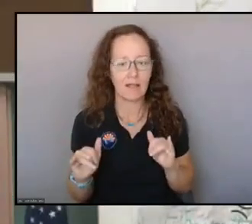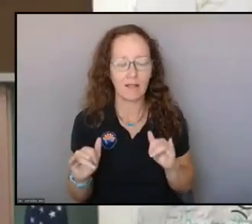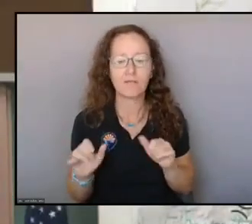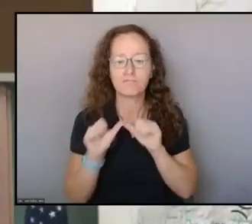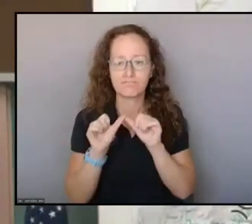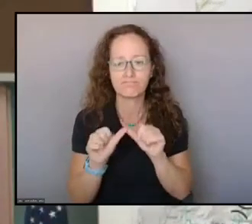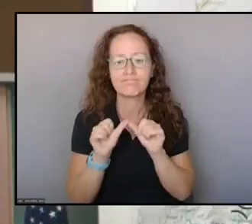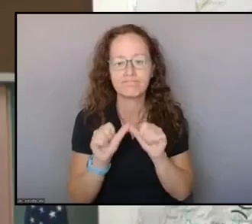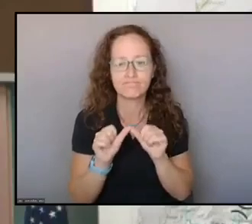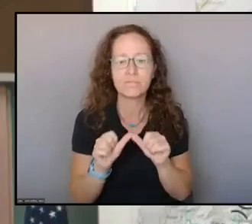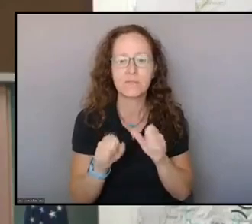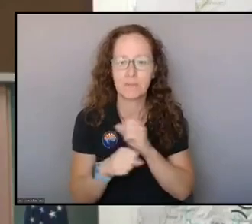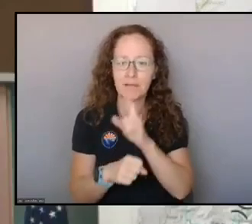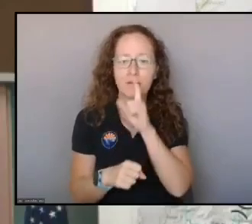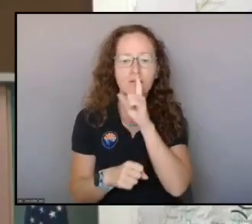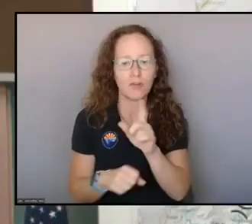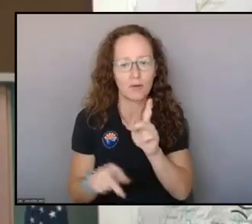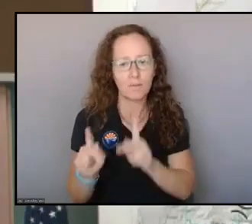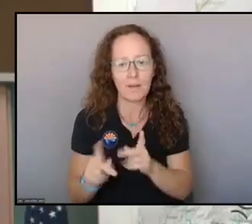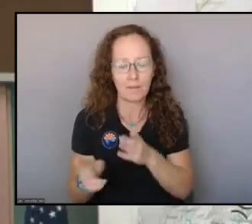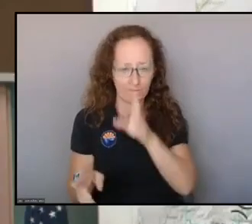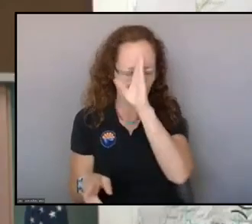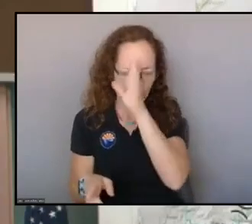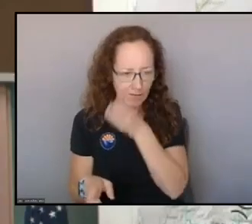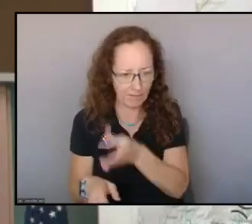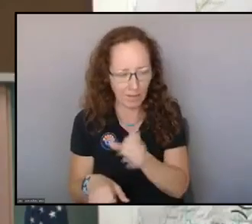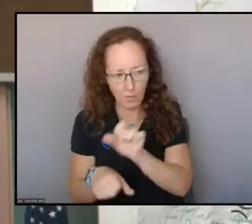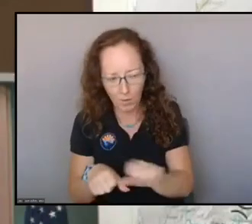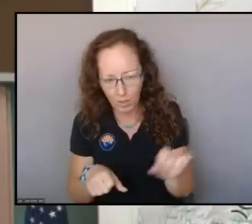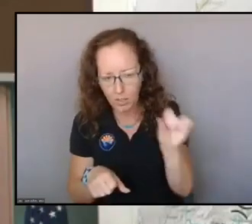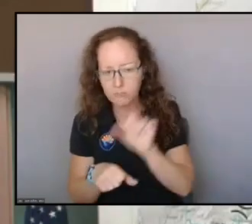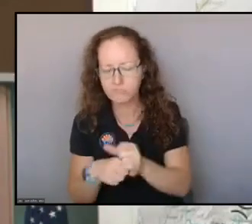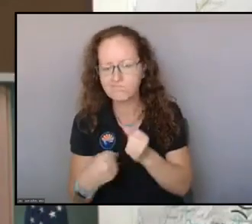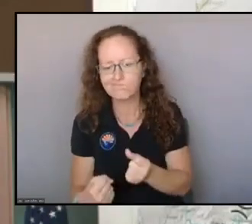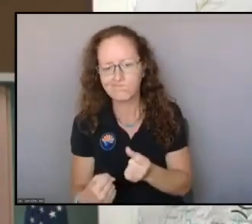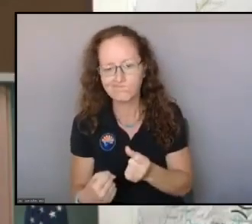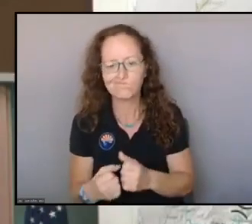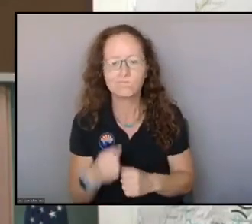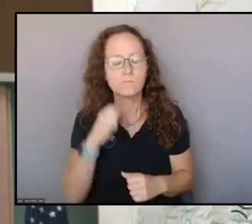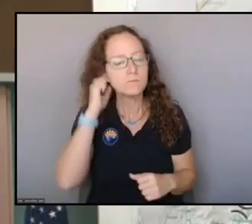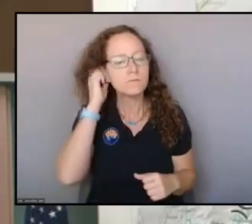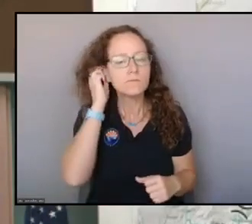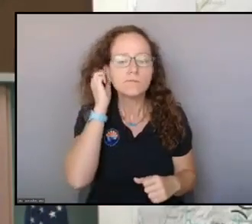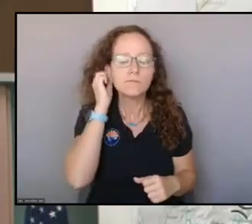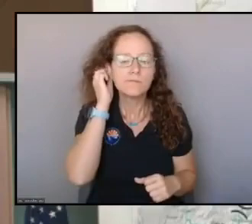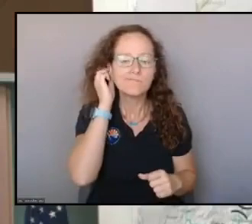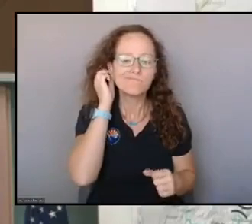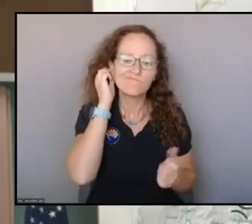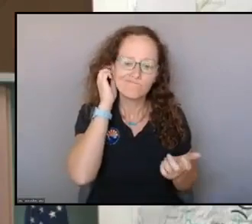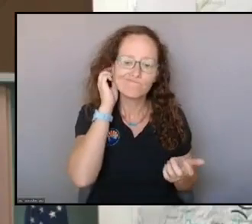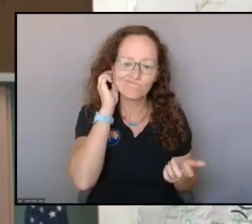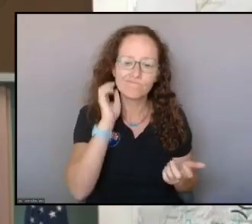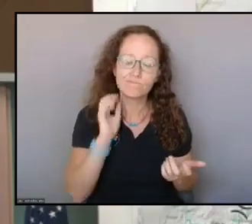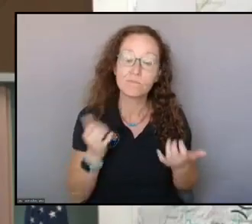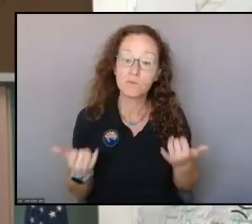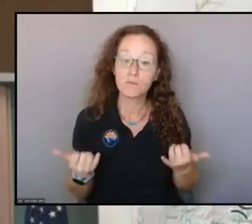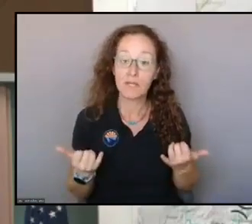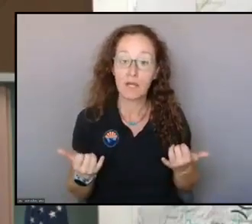WE ARE CONTINUING TO MAKE SURE WE HAVE PEOPLE IN THERE DOING REALLY GOOD STRONG WORK IN THAT AREA. WITH THAT, CONTINUING THE GOOD WORK.